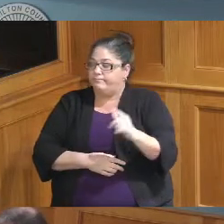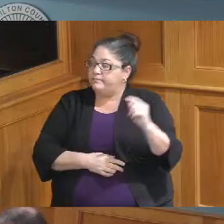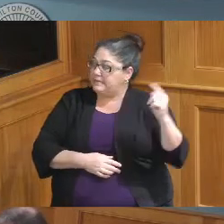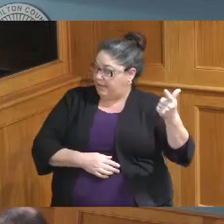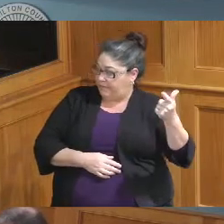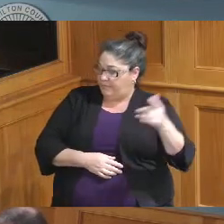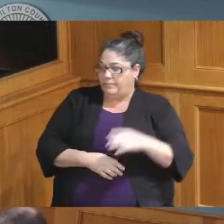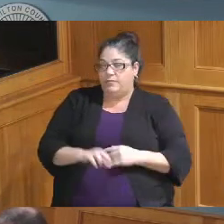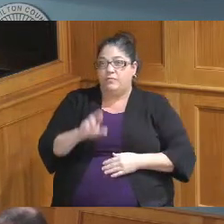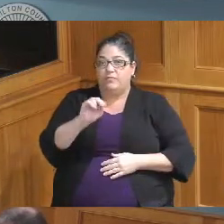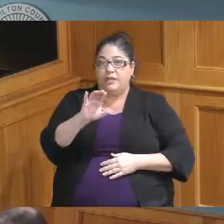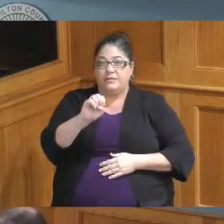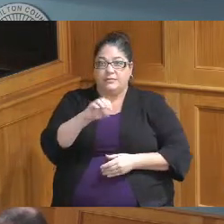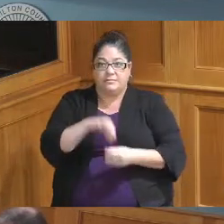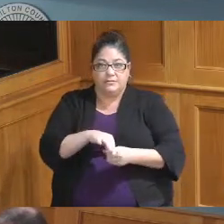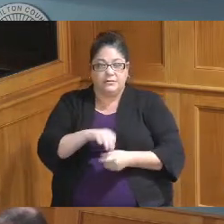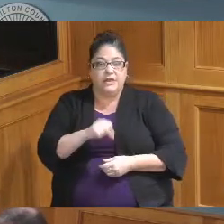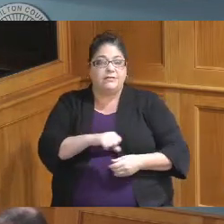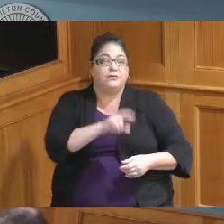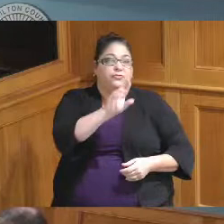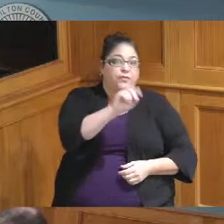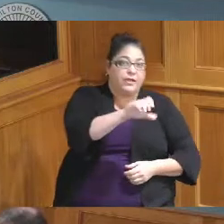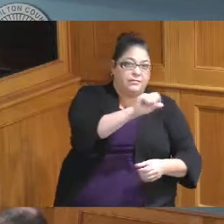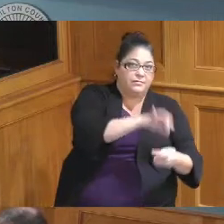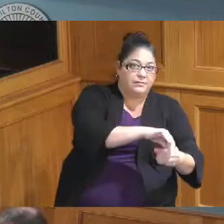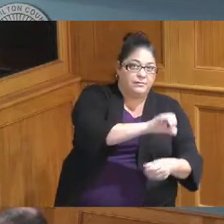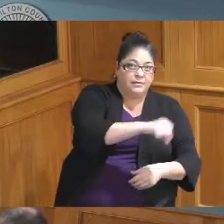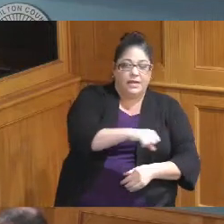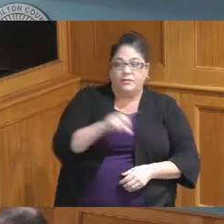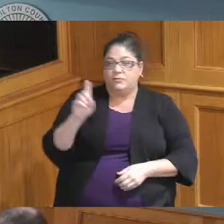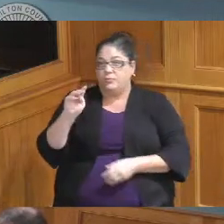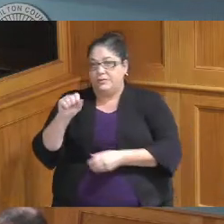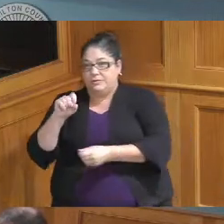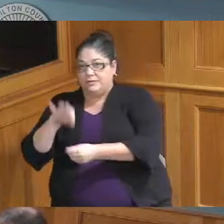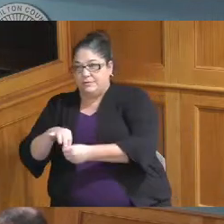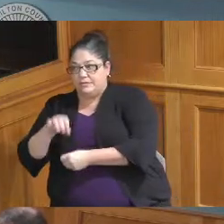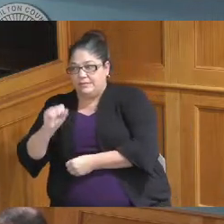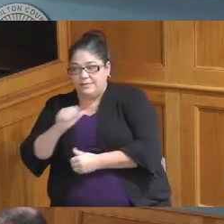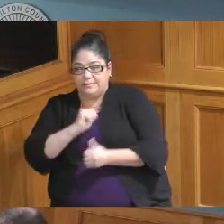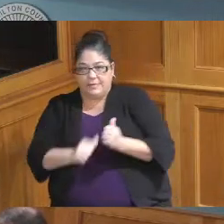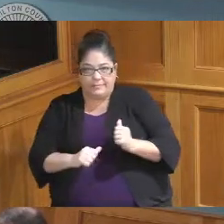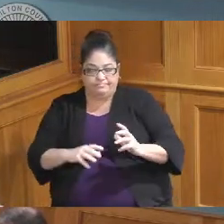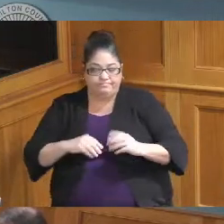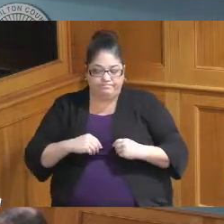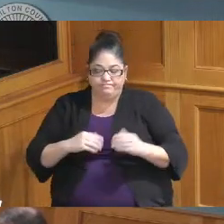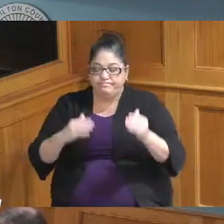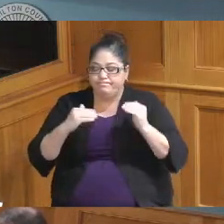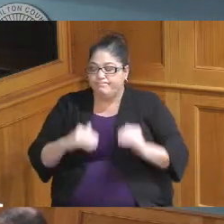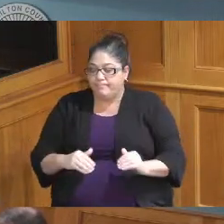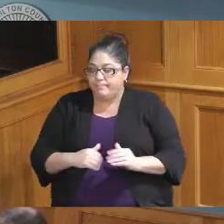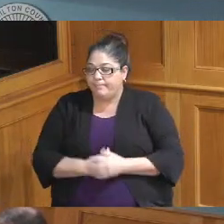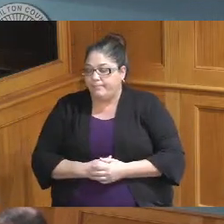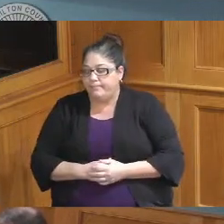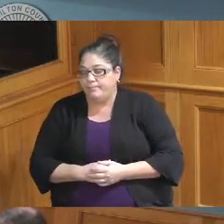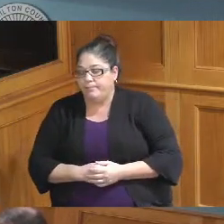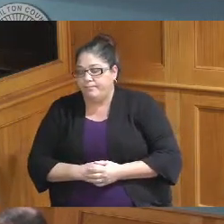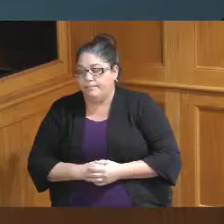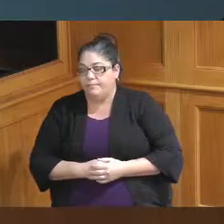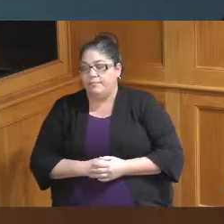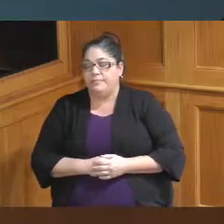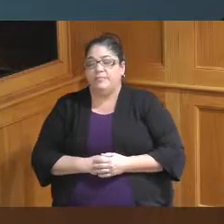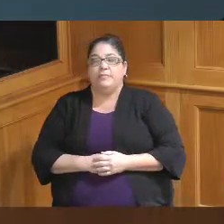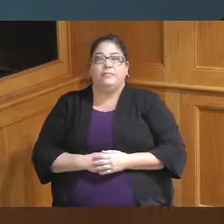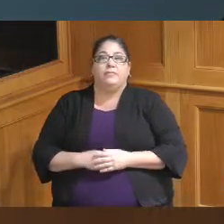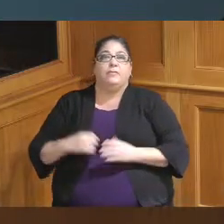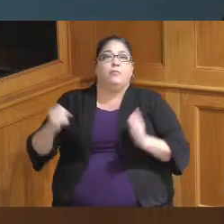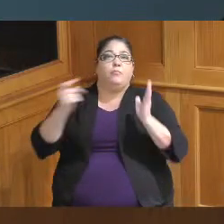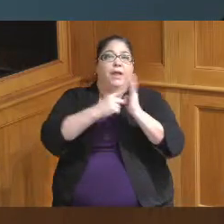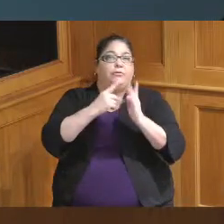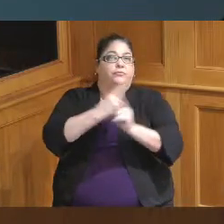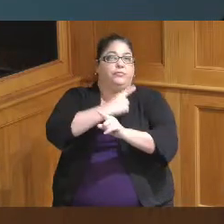Reece yes Commissioner Driehaus yes Commissioner Summerow Dumas yes all righty move to the calendar